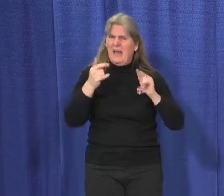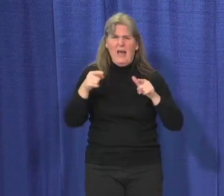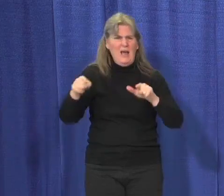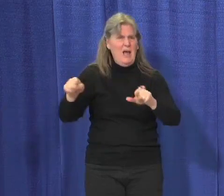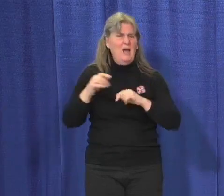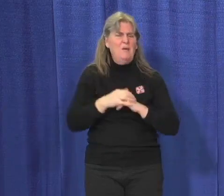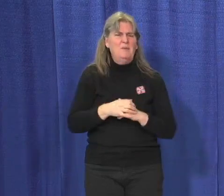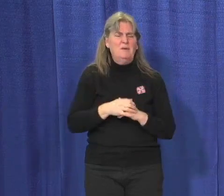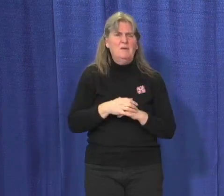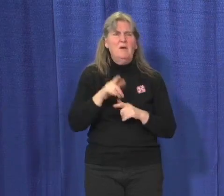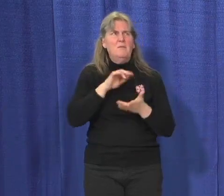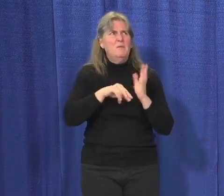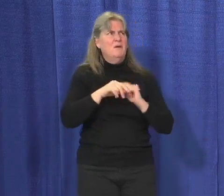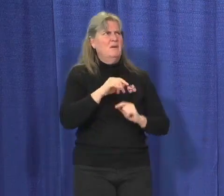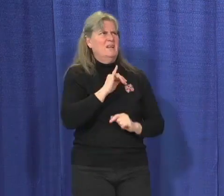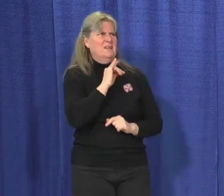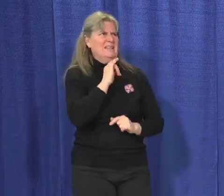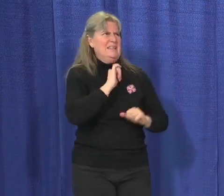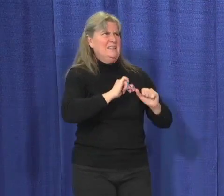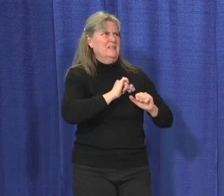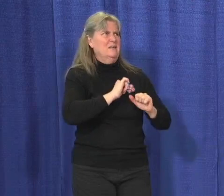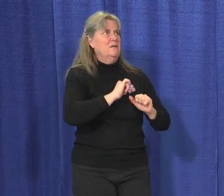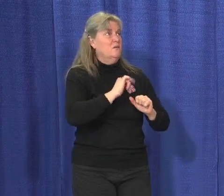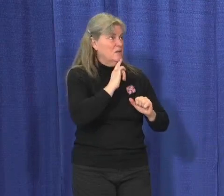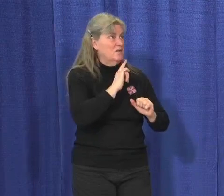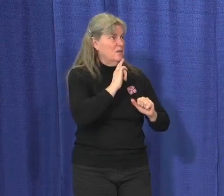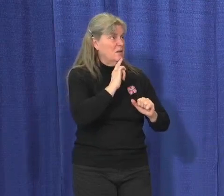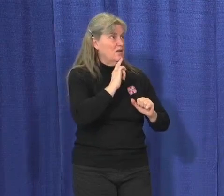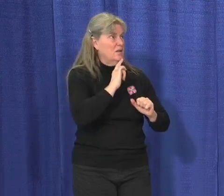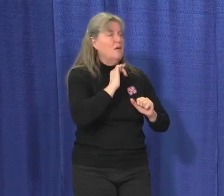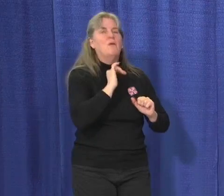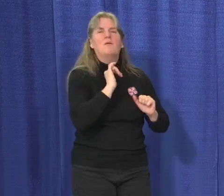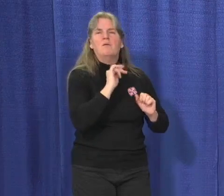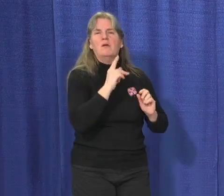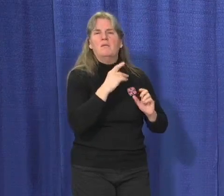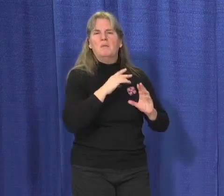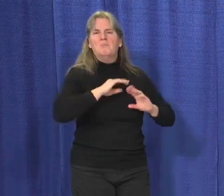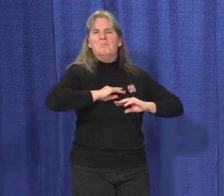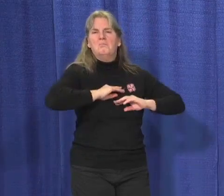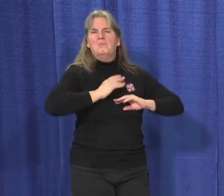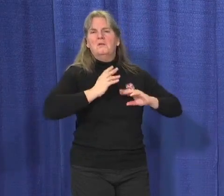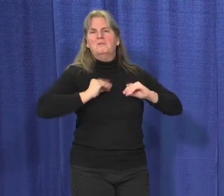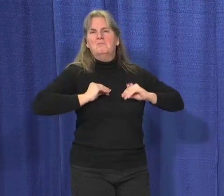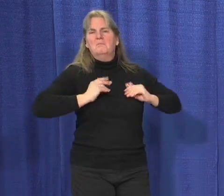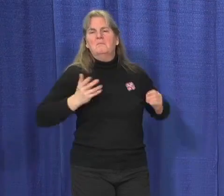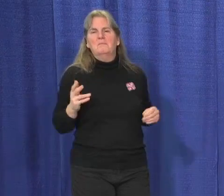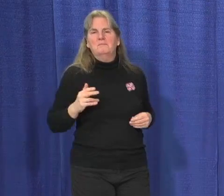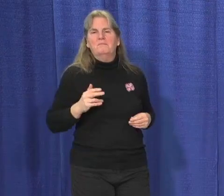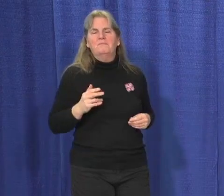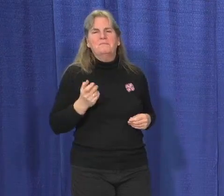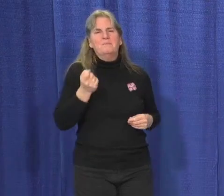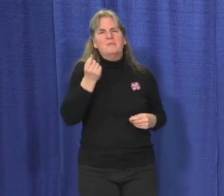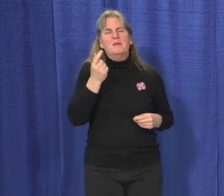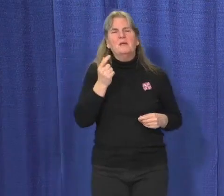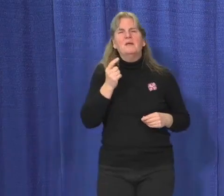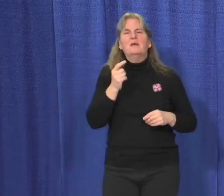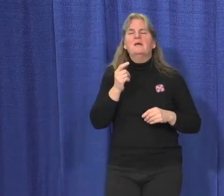it until they are convinced. We realize that people are on